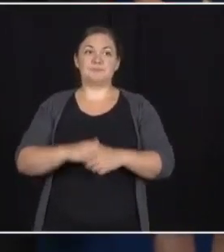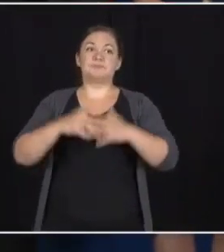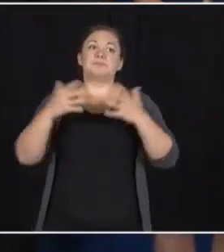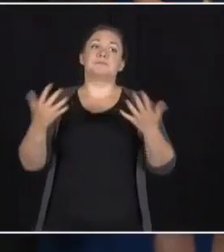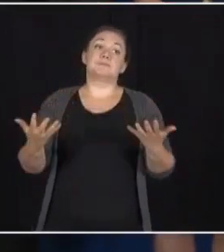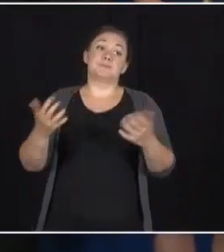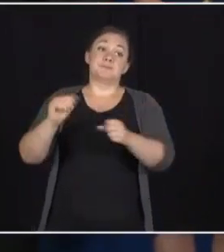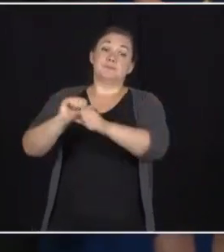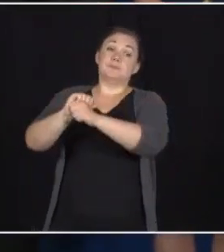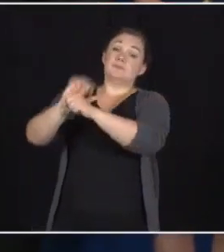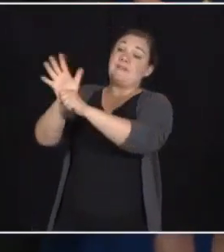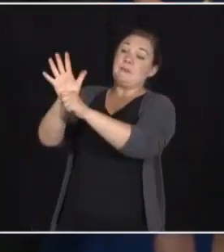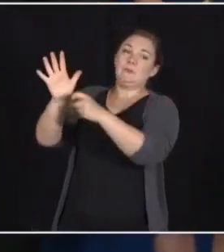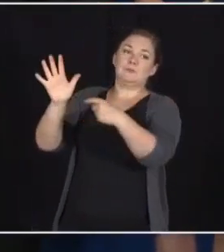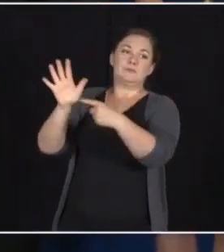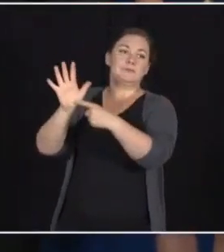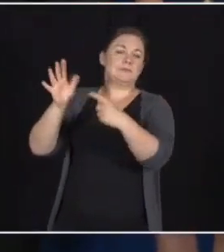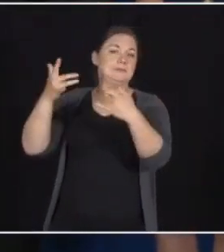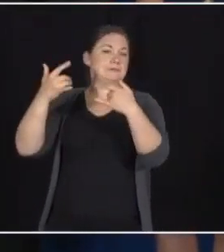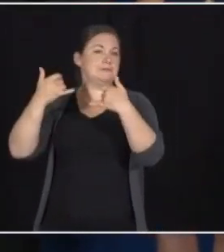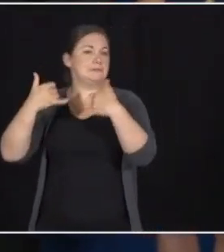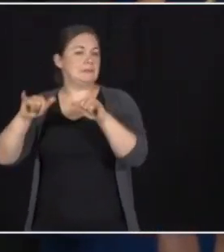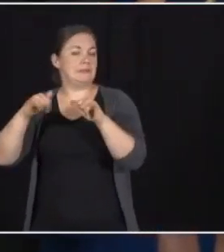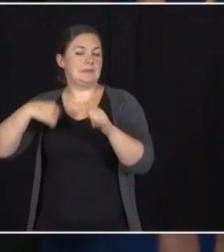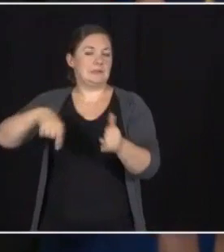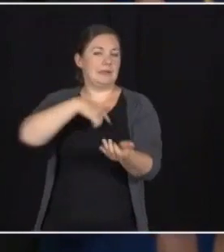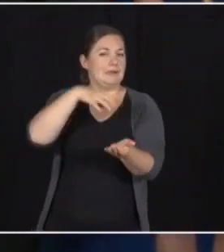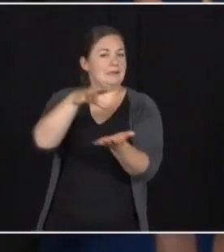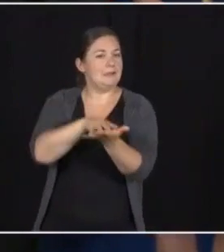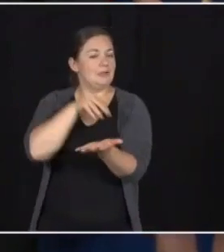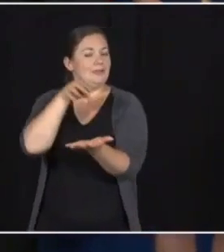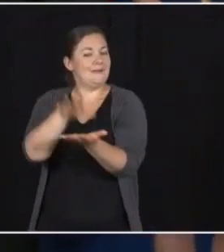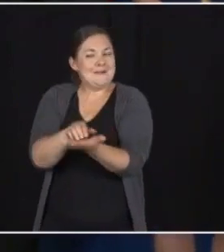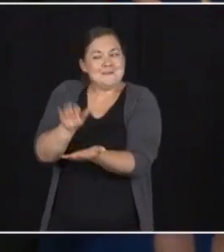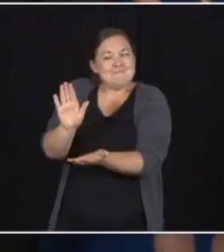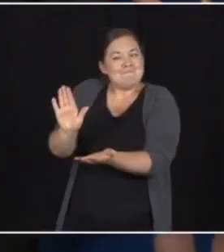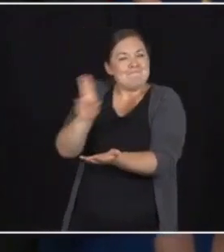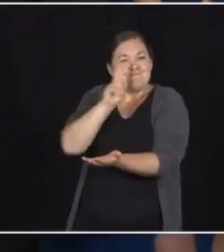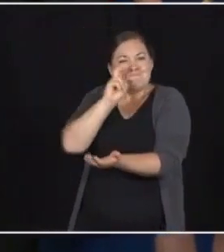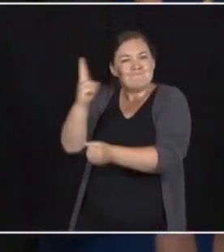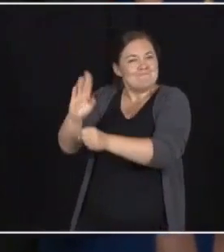Chris big There is still a lot about COVID-19 but we don't know about.